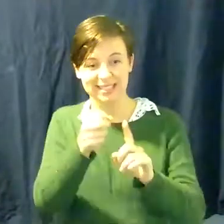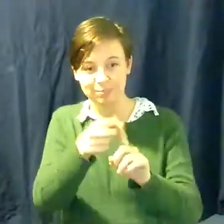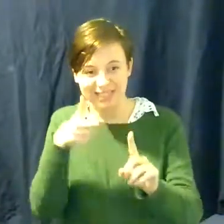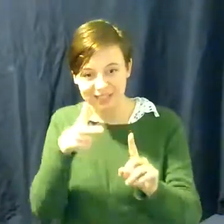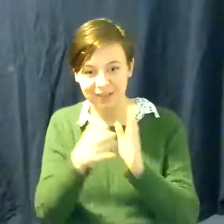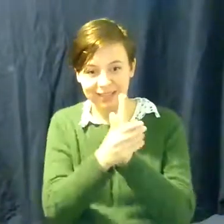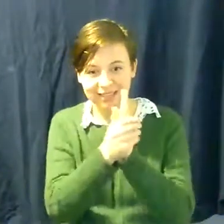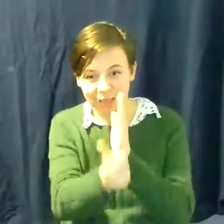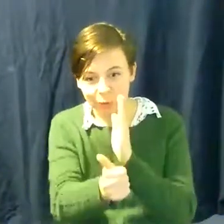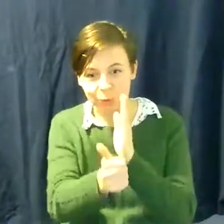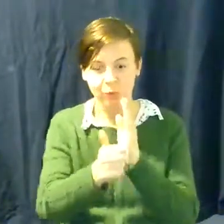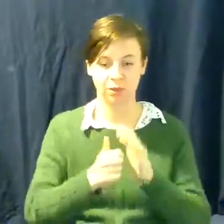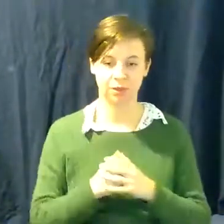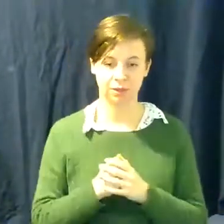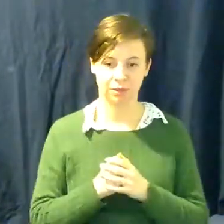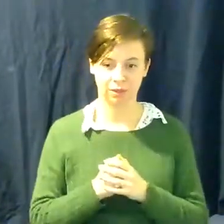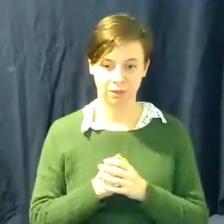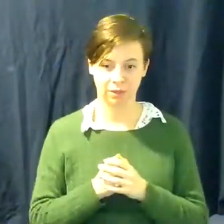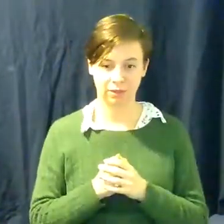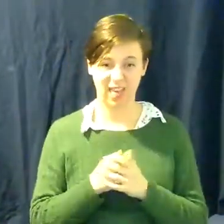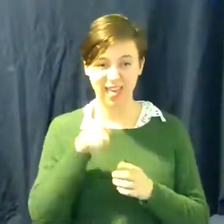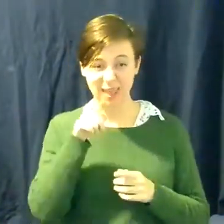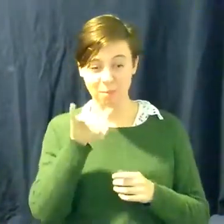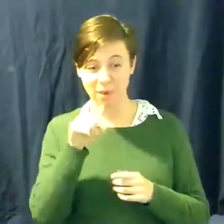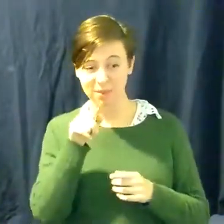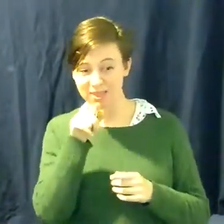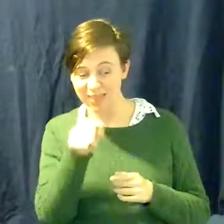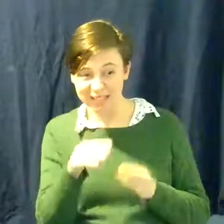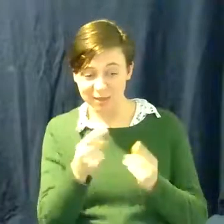a business. So, obviously, a